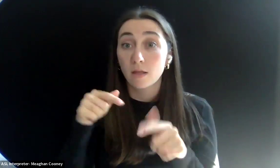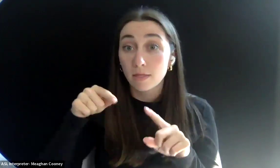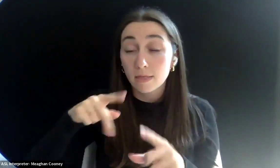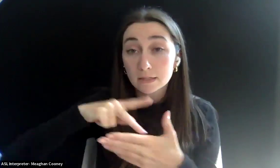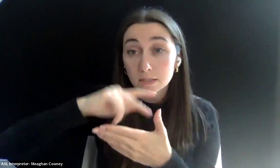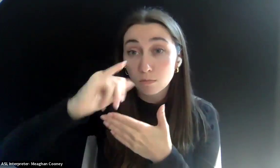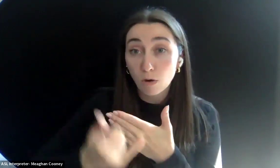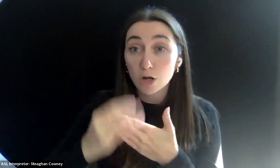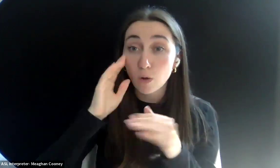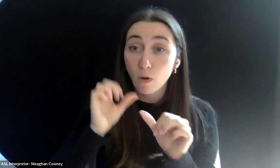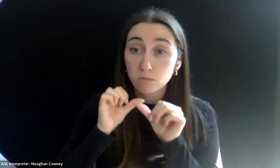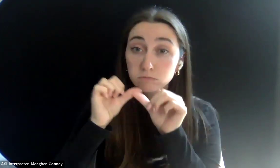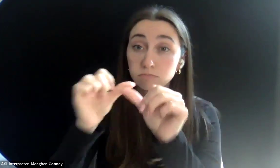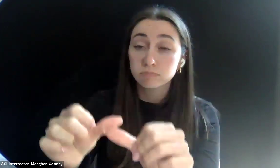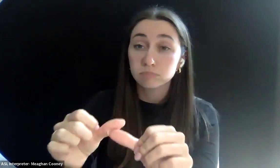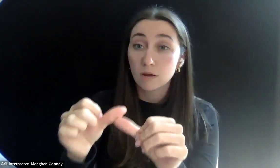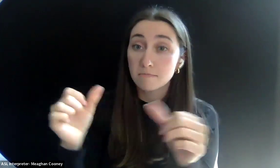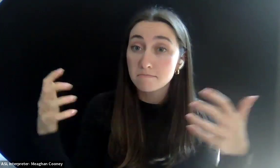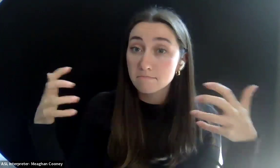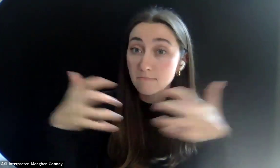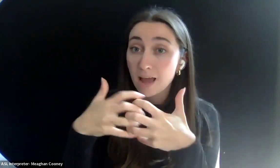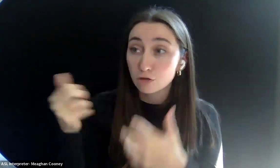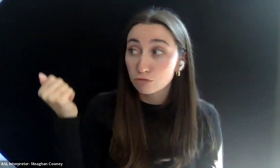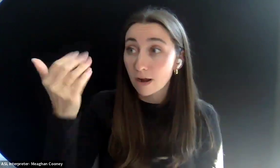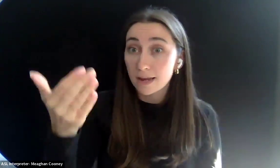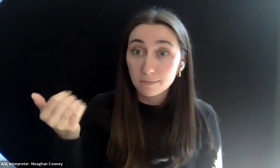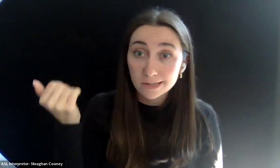consistent with recommendations from the tool and a description,